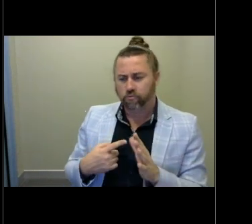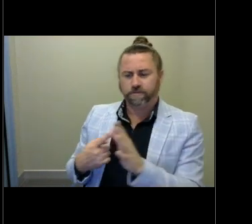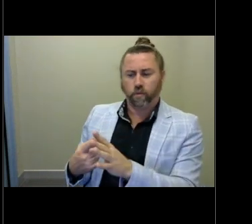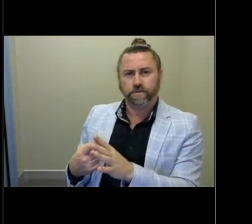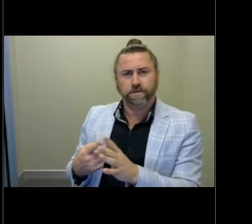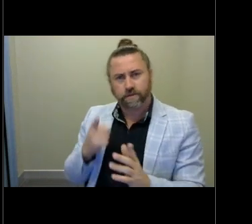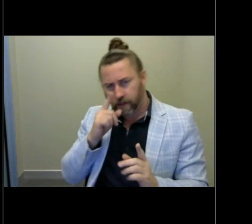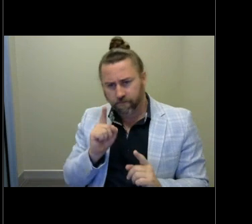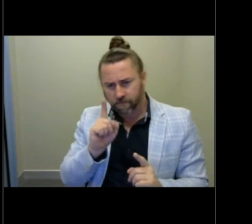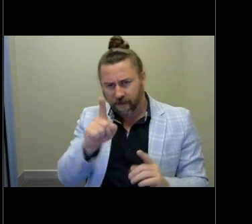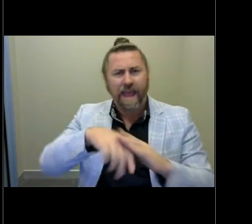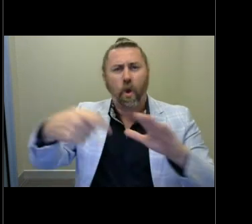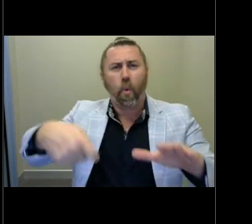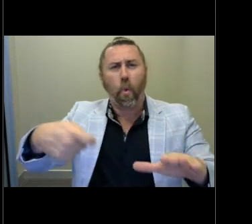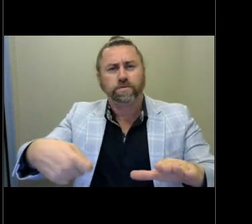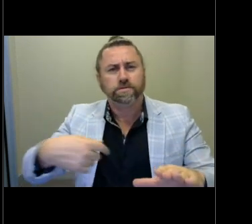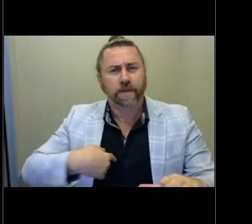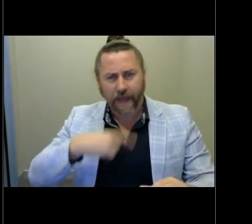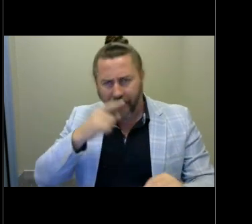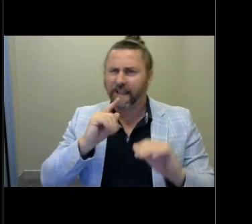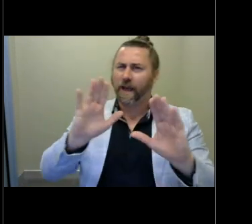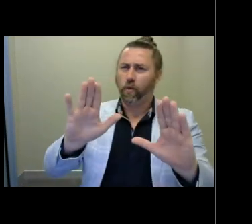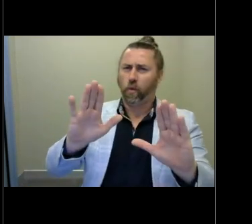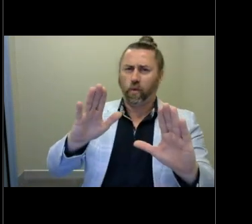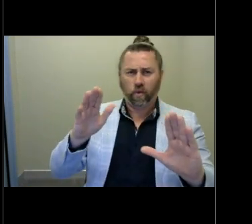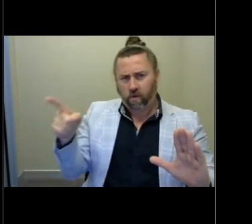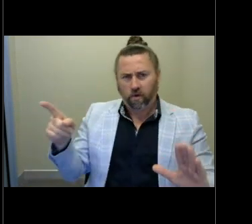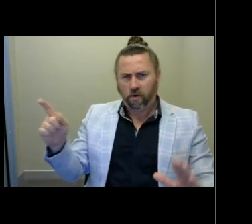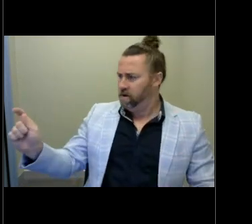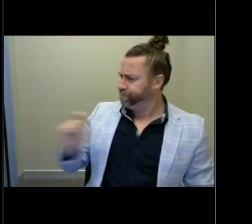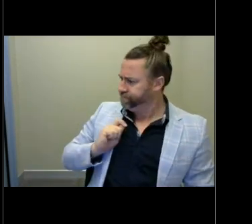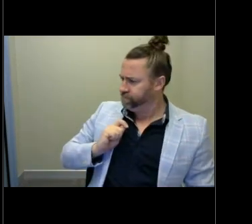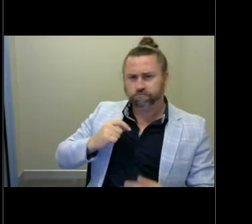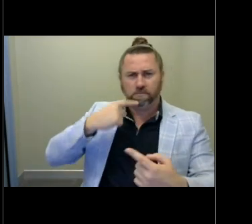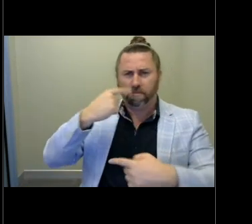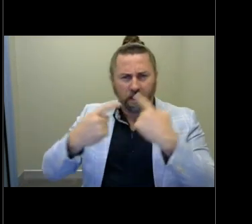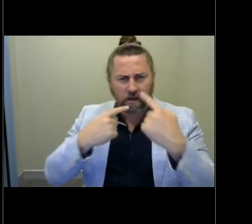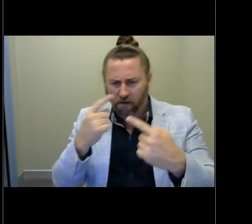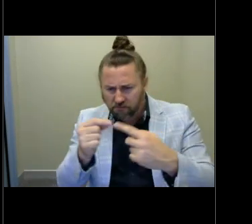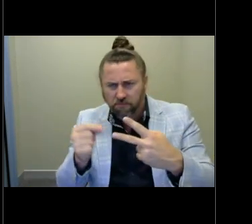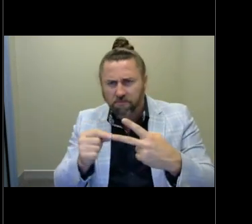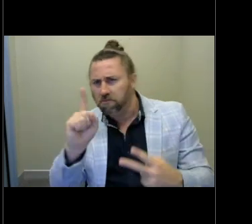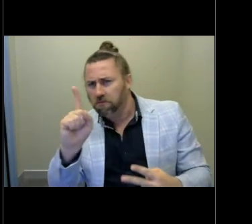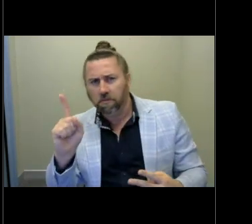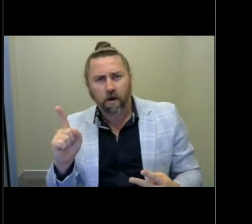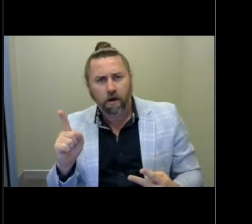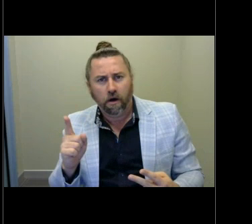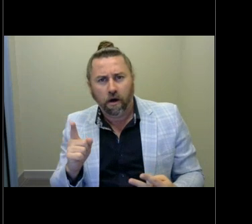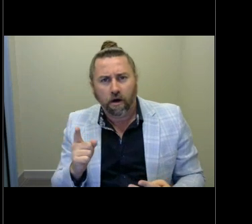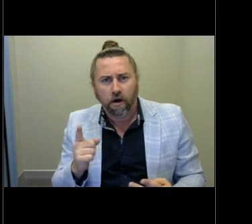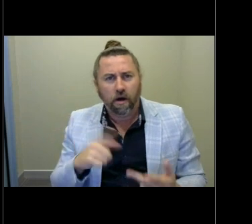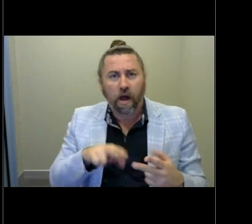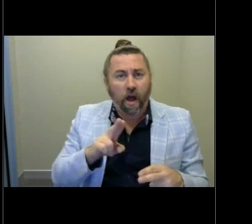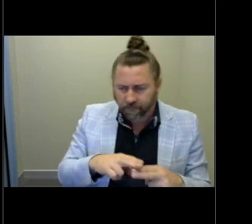participate in the court process and have a voice in the process, so they can consent.